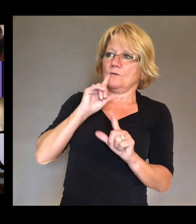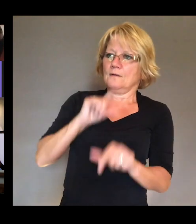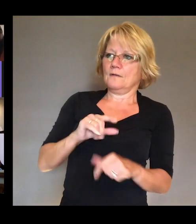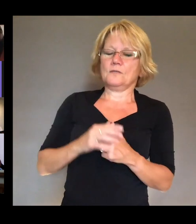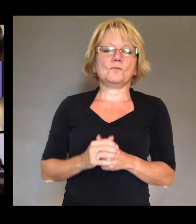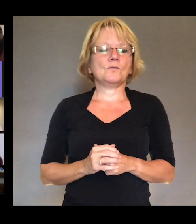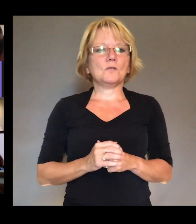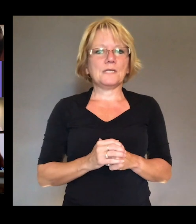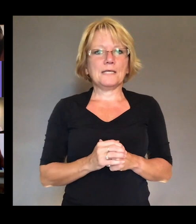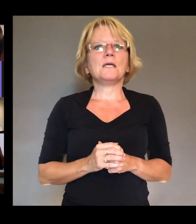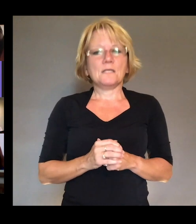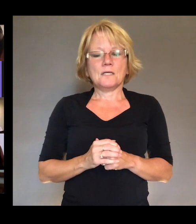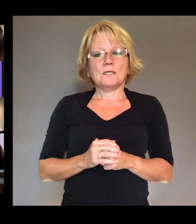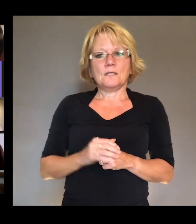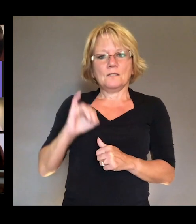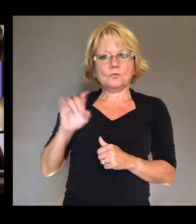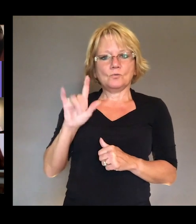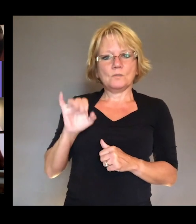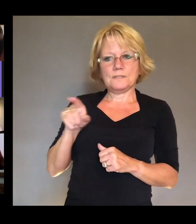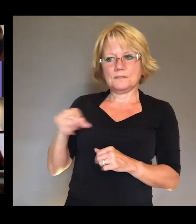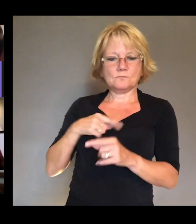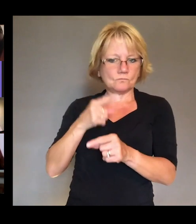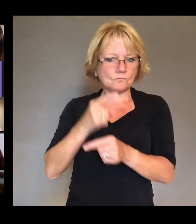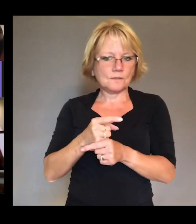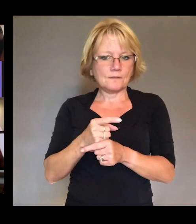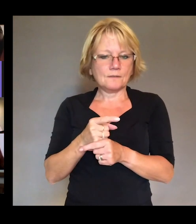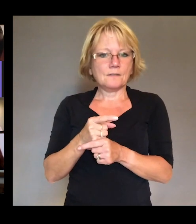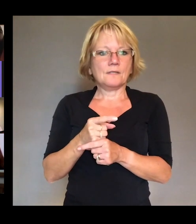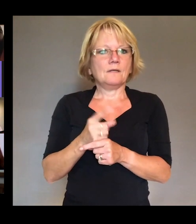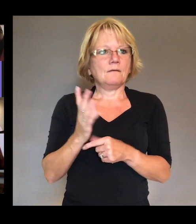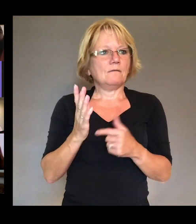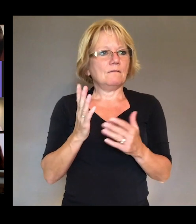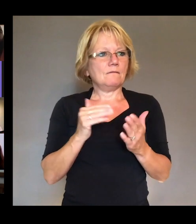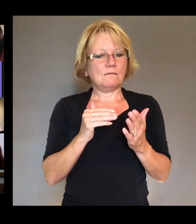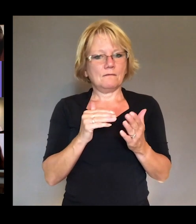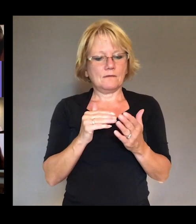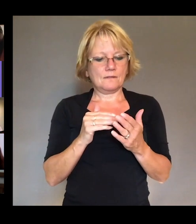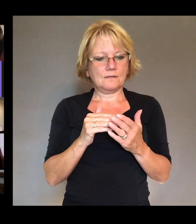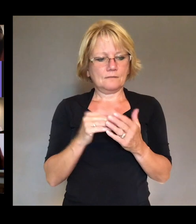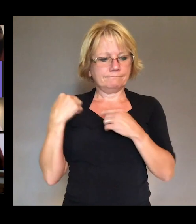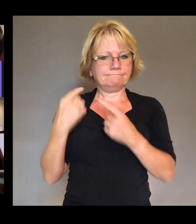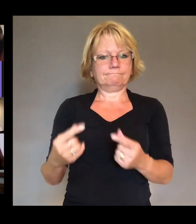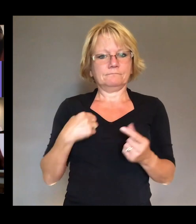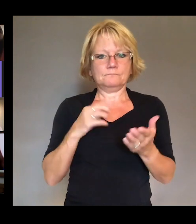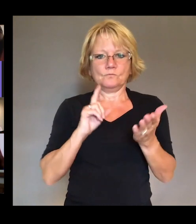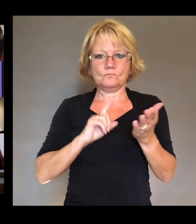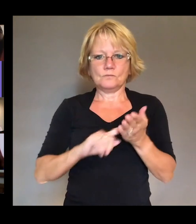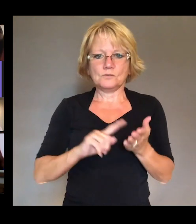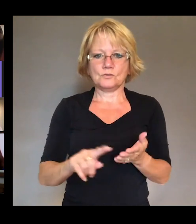I can answer that if you want. So she's right. A lot of times there's actually a lot of research on